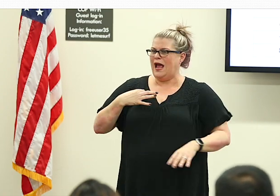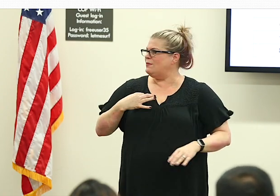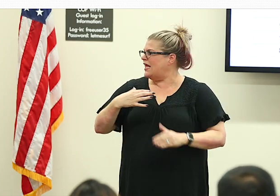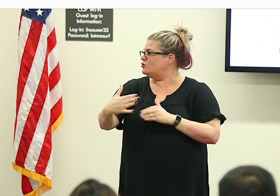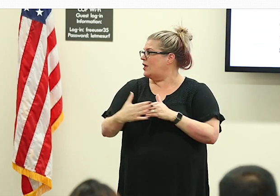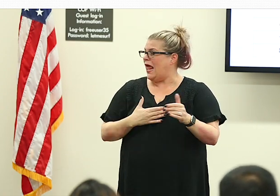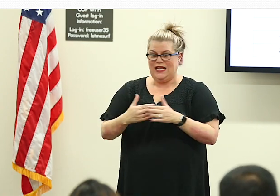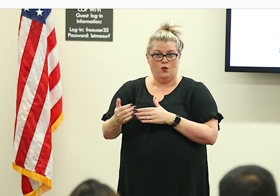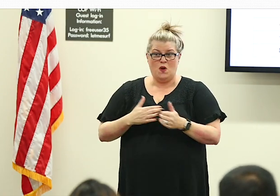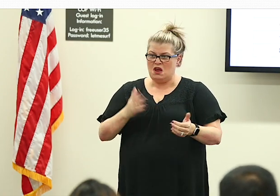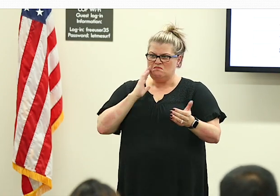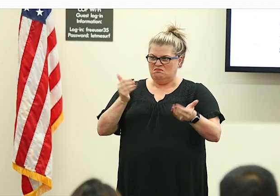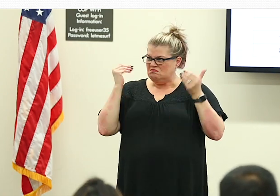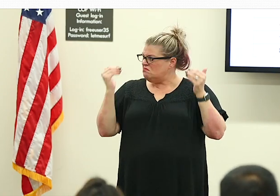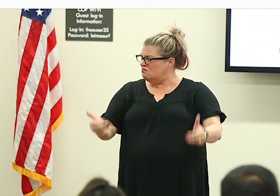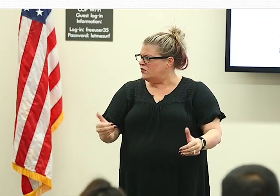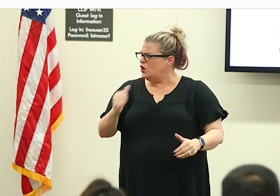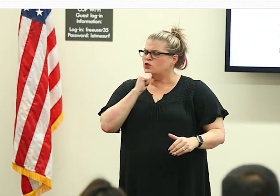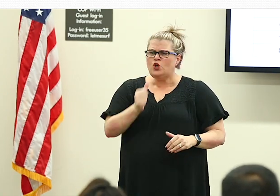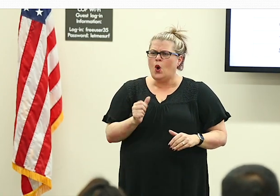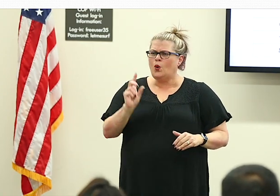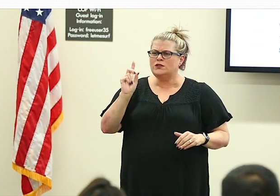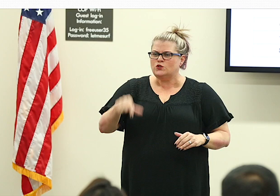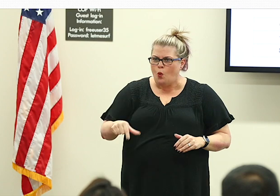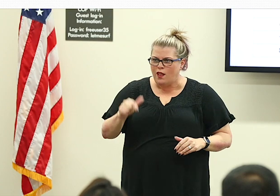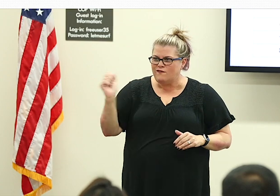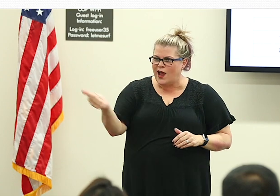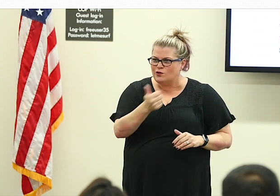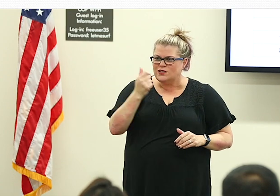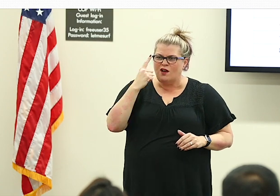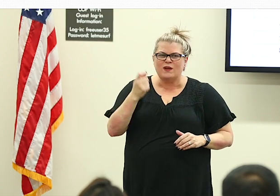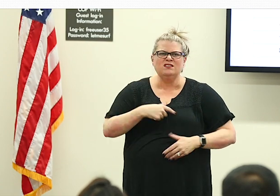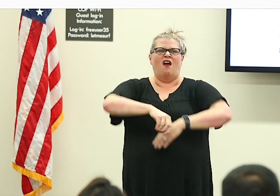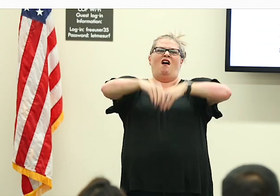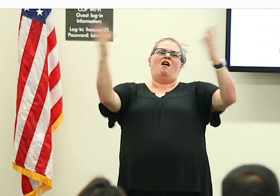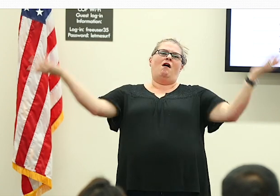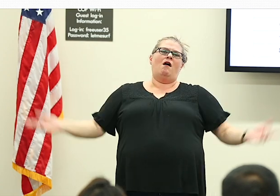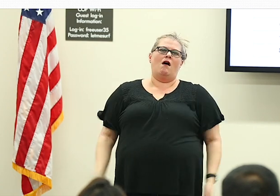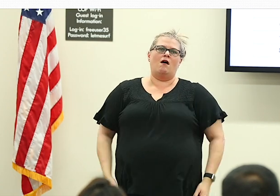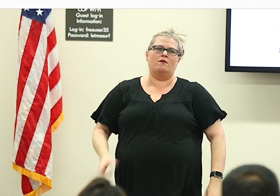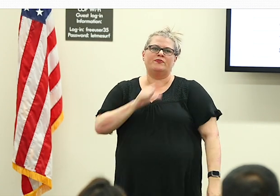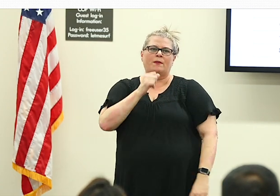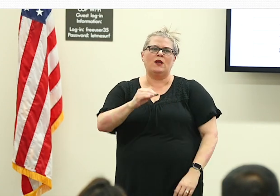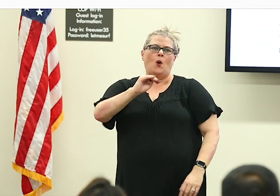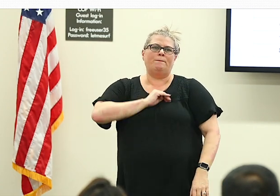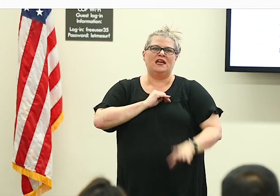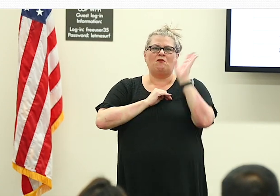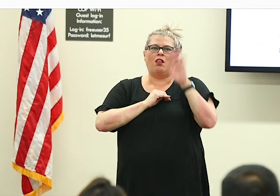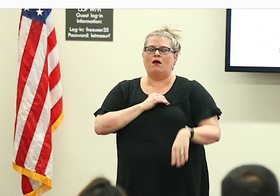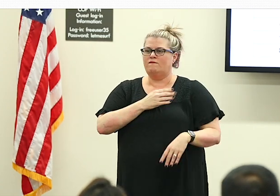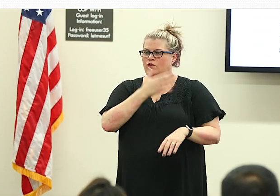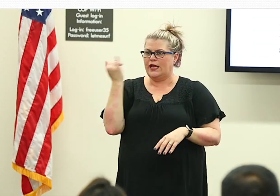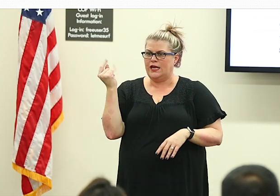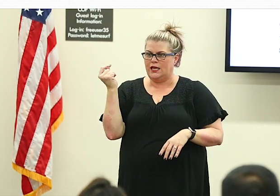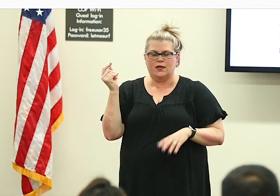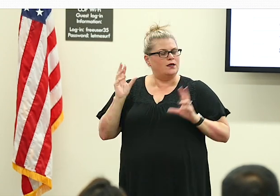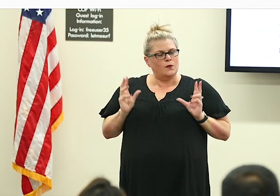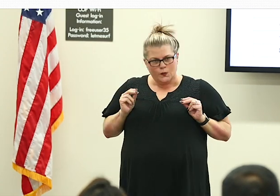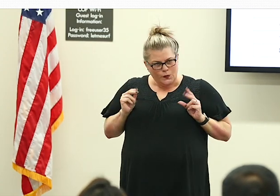Don't disqualify yourself by assuming that your income doesn't meet the requirements. Especially if you're not sure if,